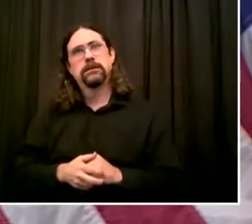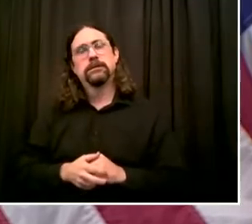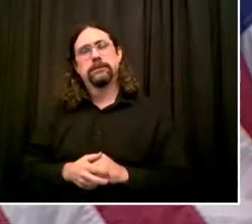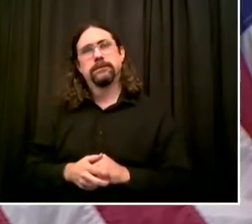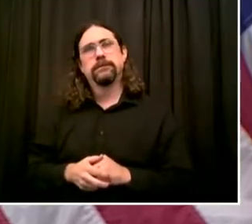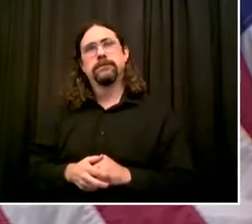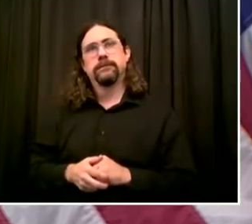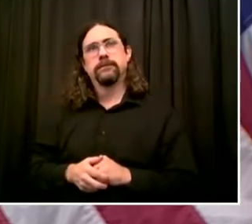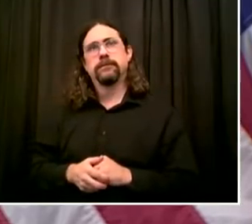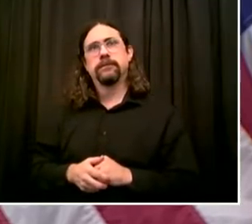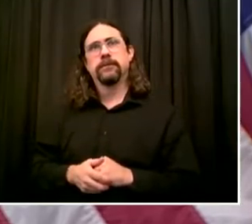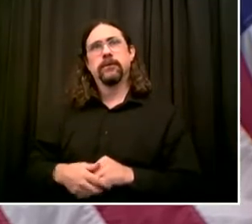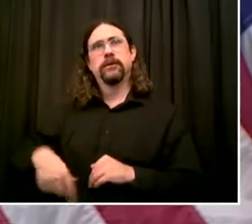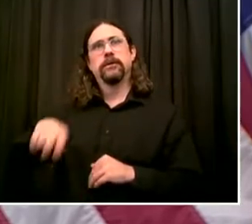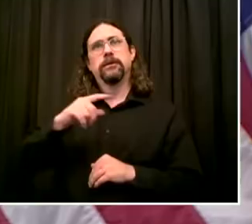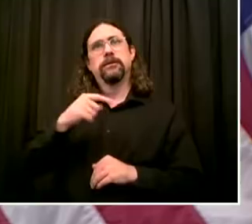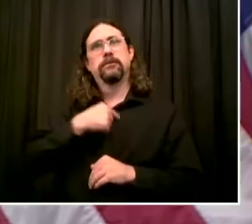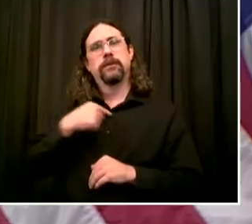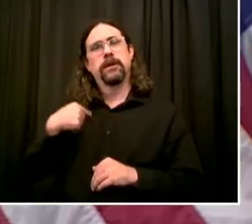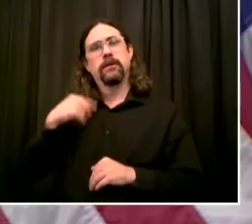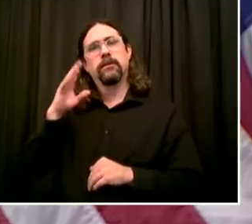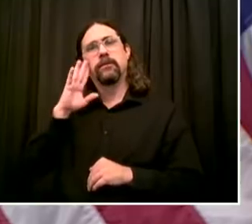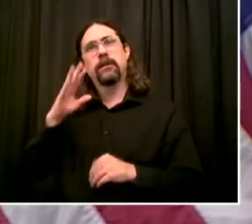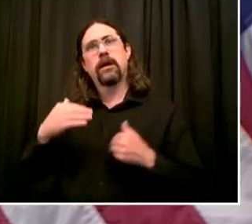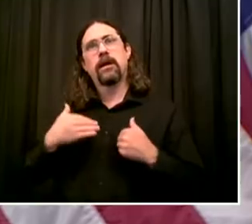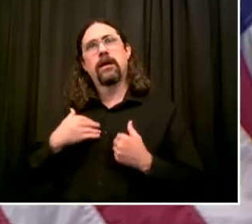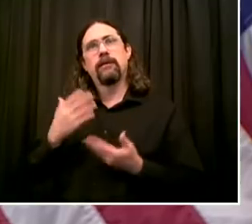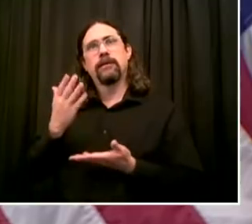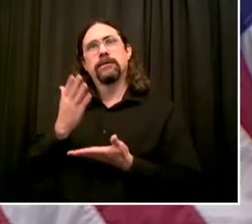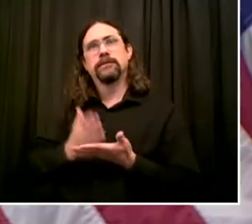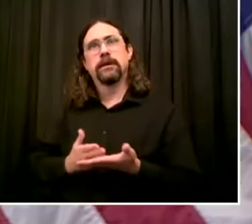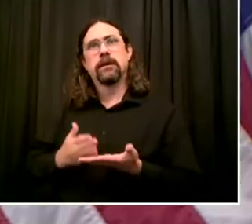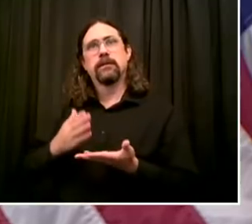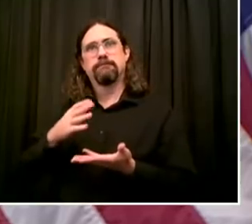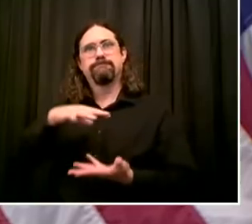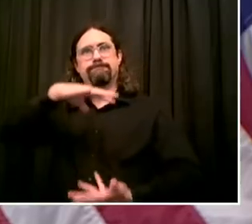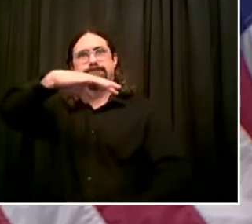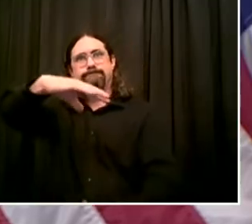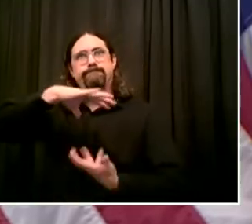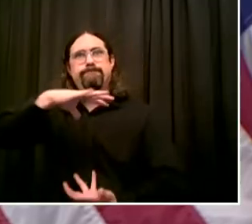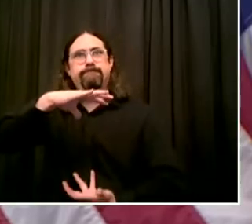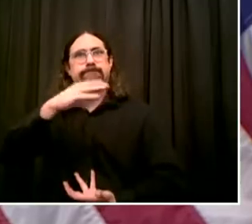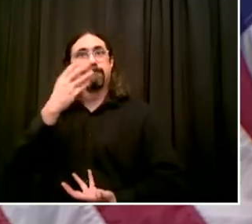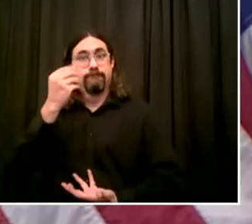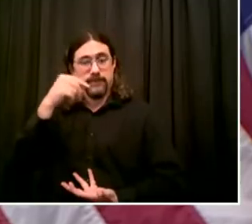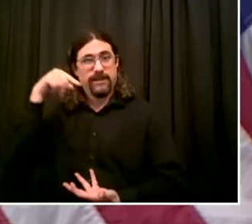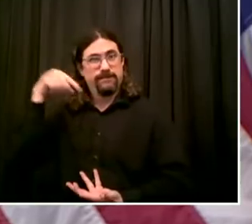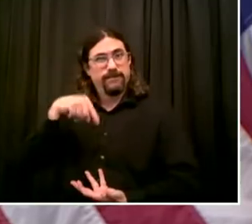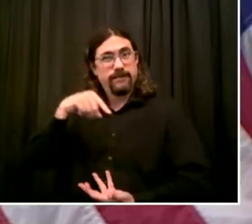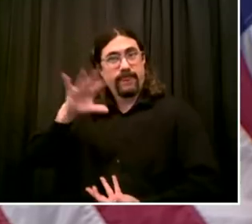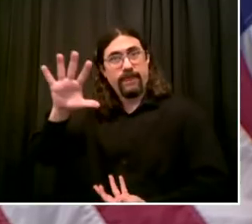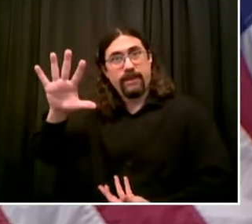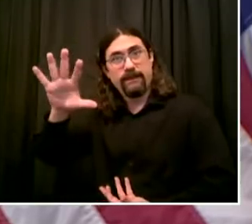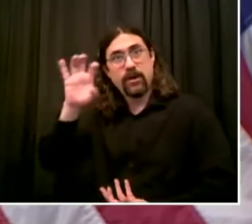OVER HALF $1 BILLION IN THE